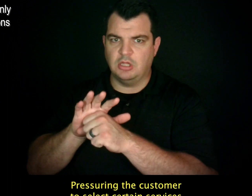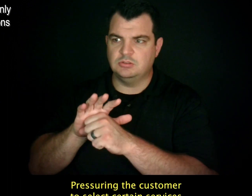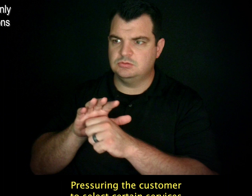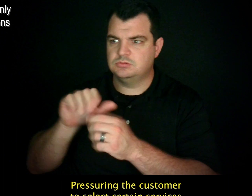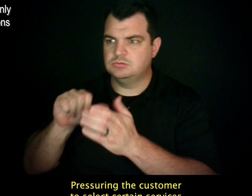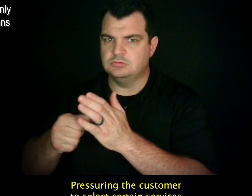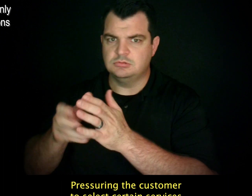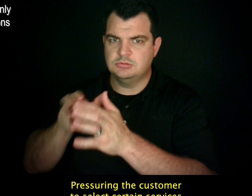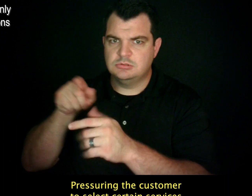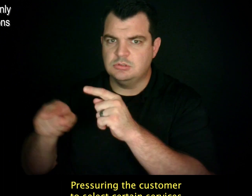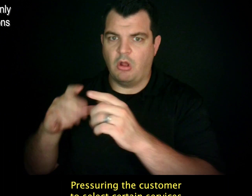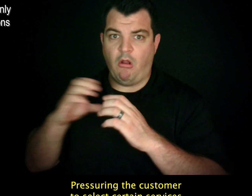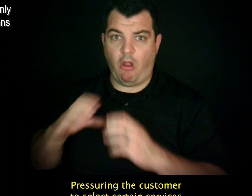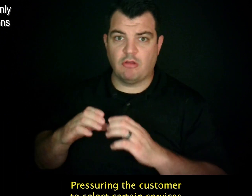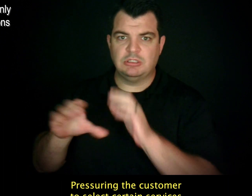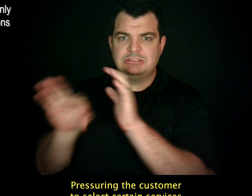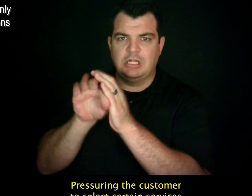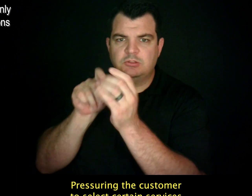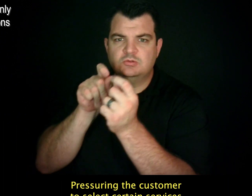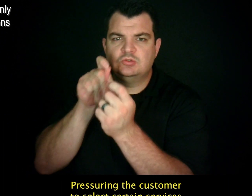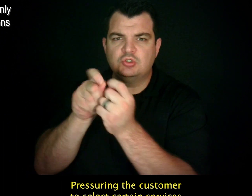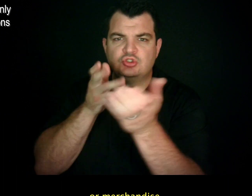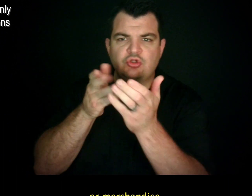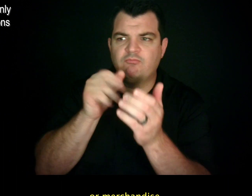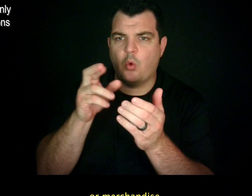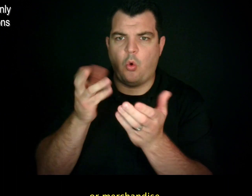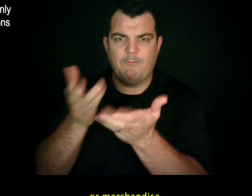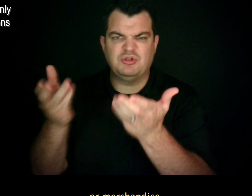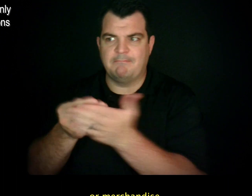Pressuring the customer to select certain services or merchandise.